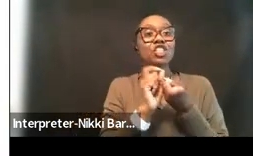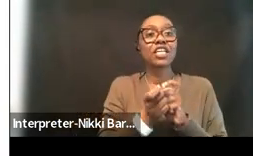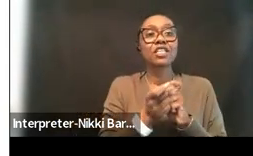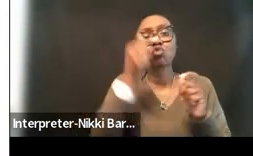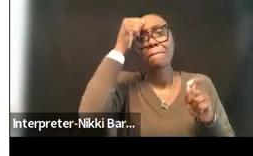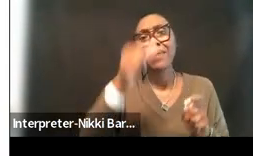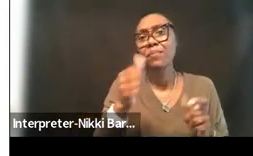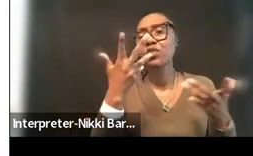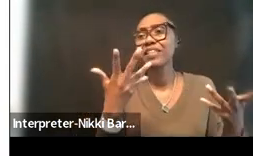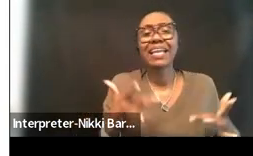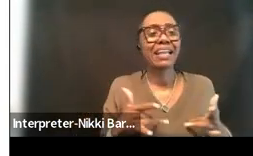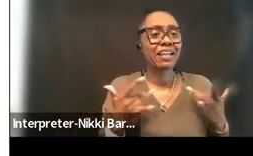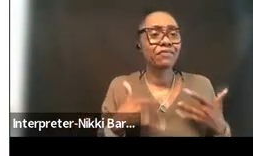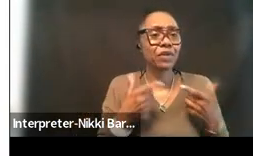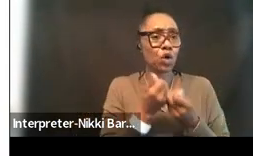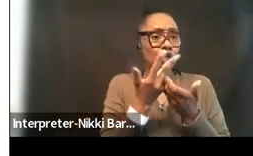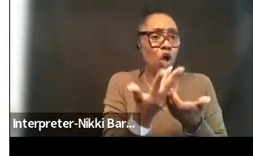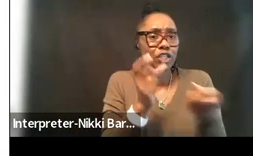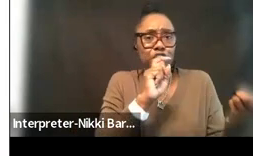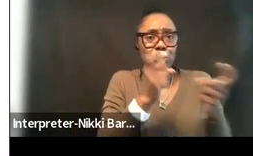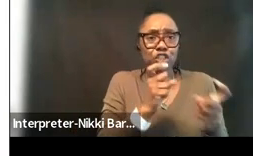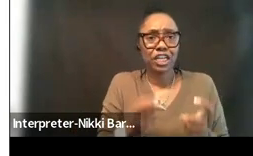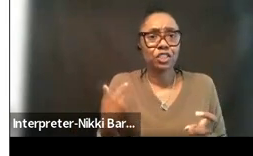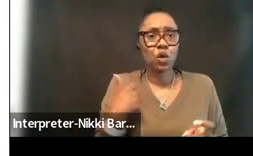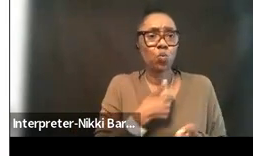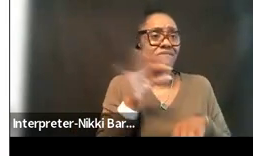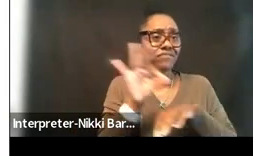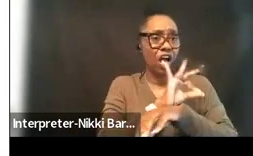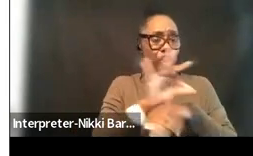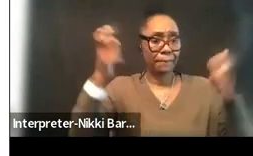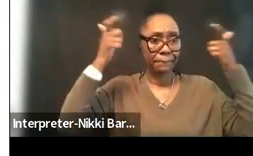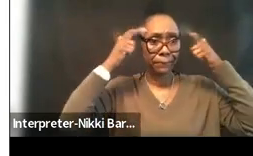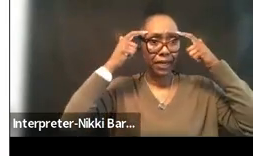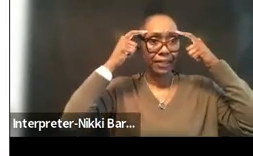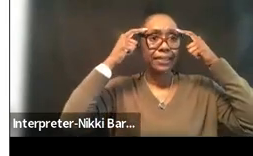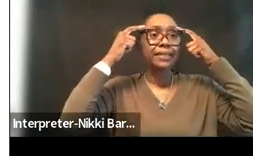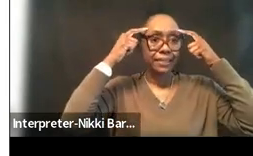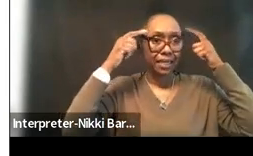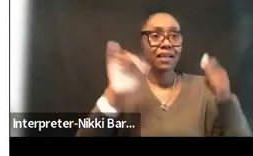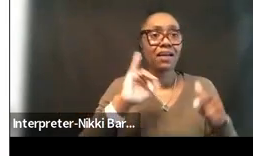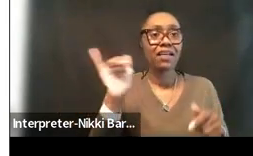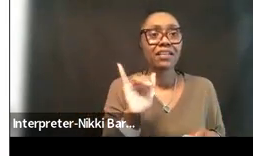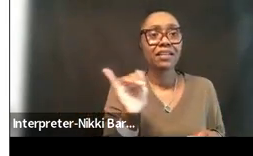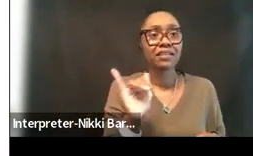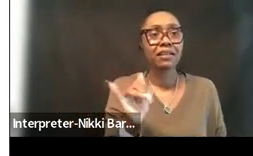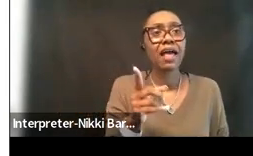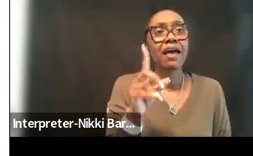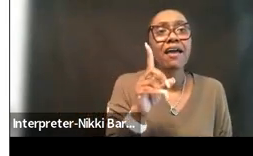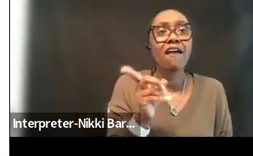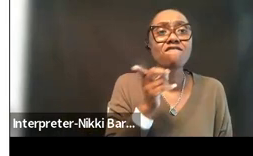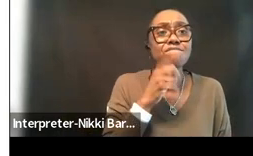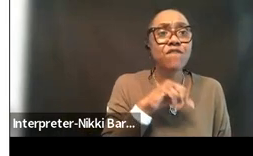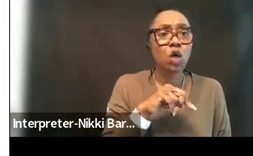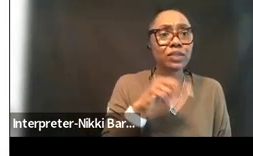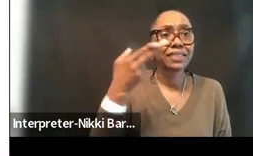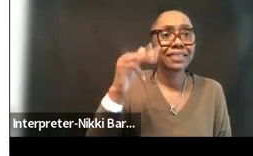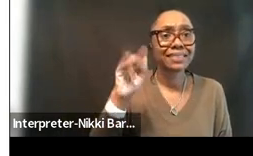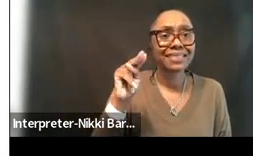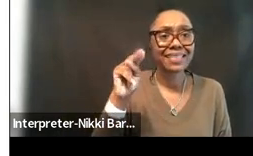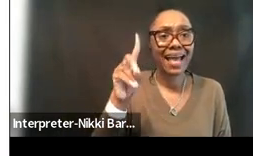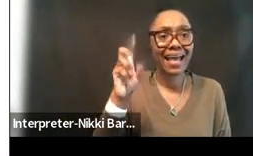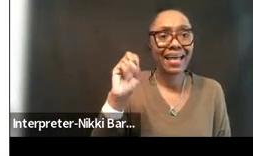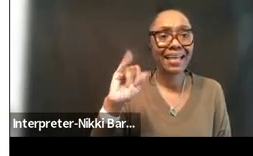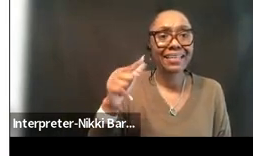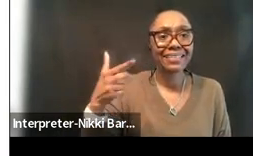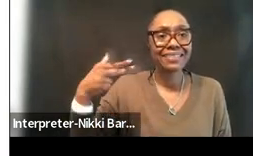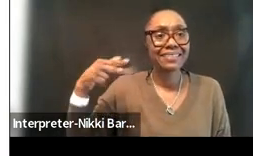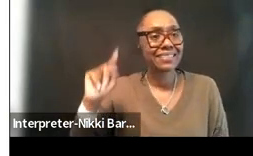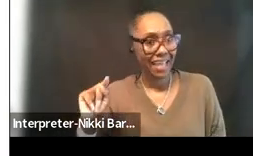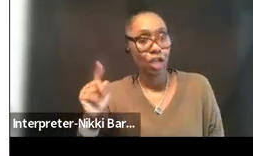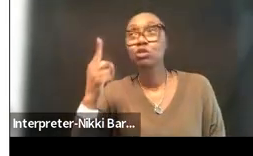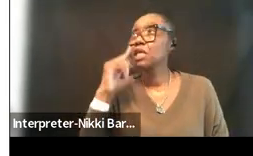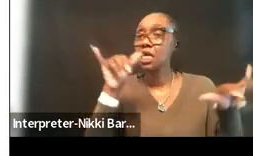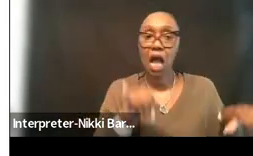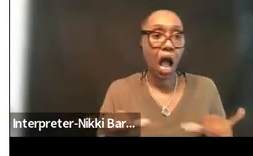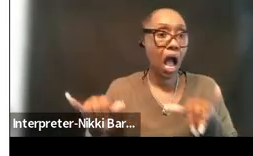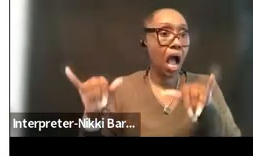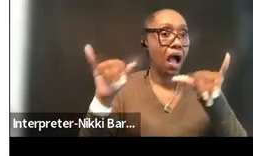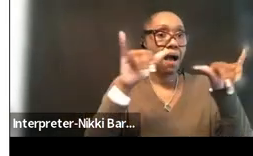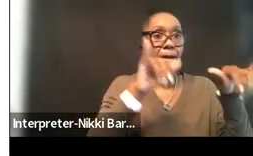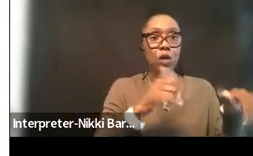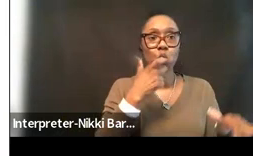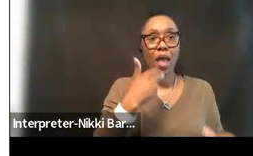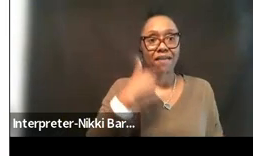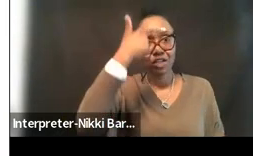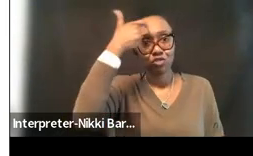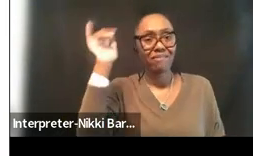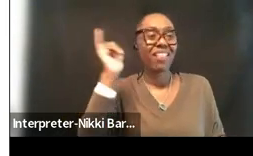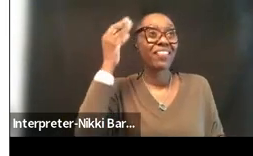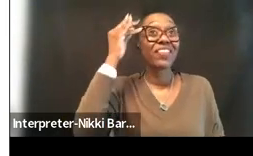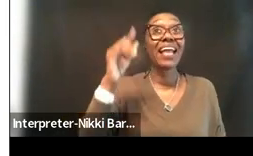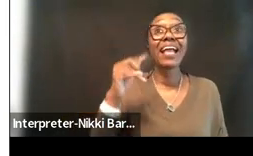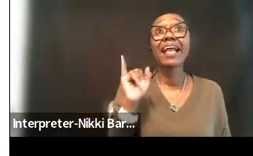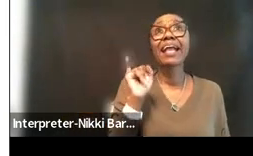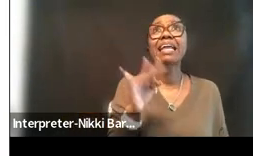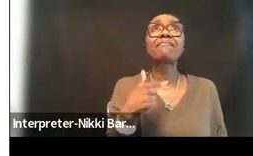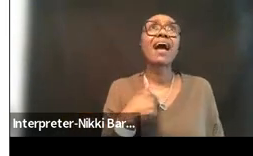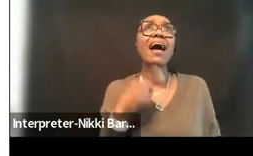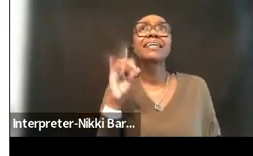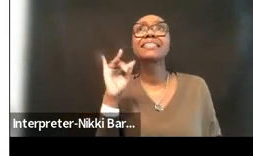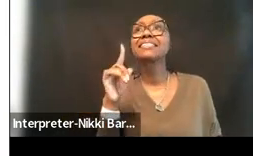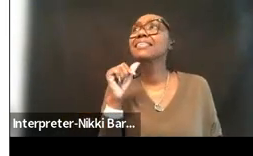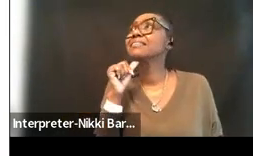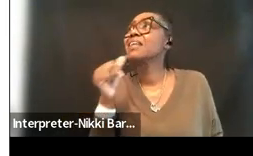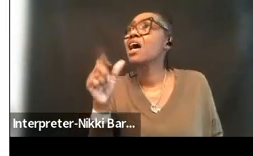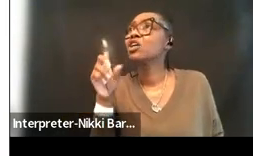You see this very commonly with someone who has been through a trauma. This type of thinking of if I hadn't done this or if I had done this.